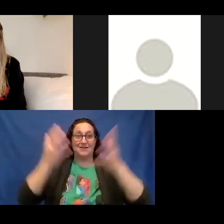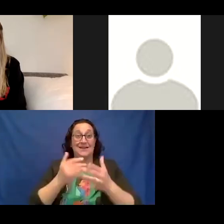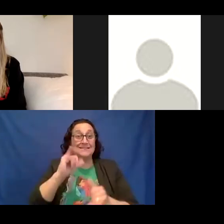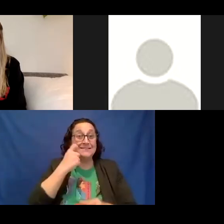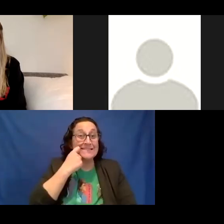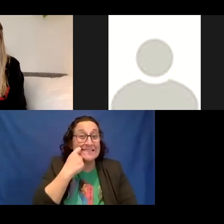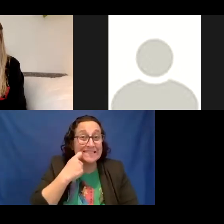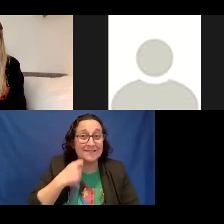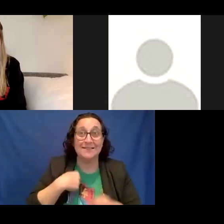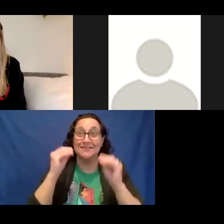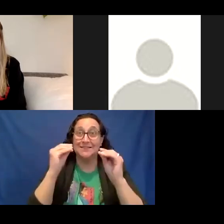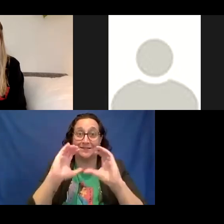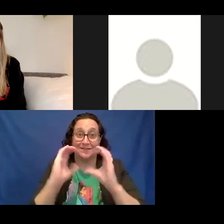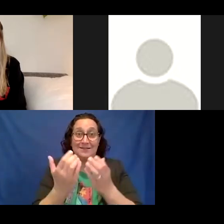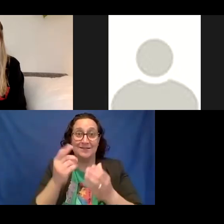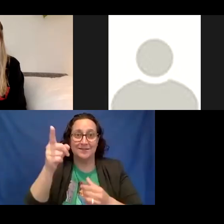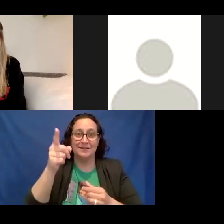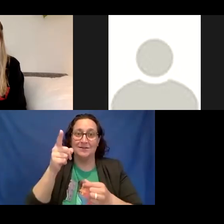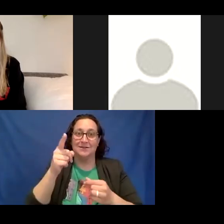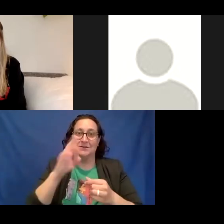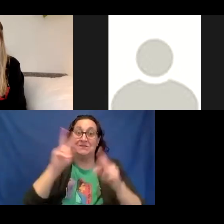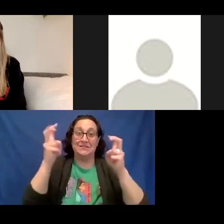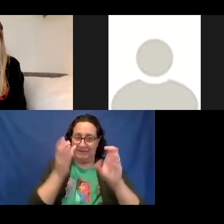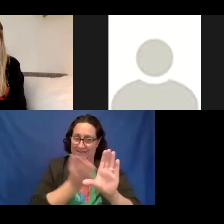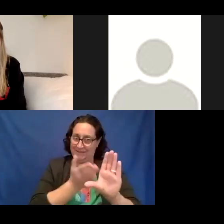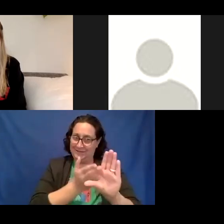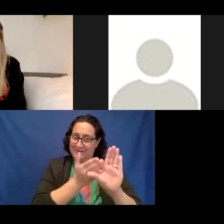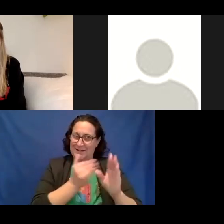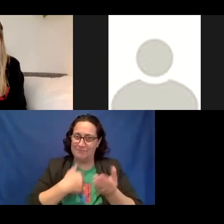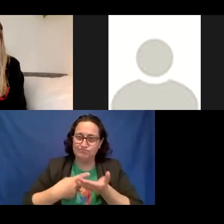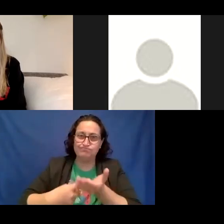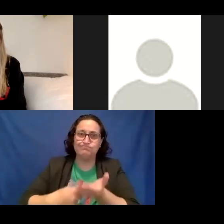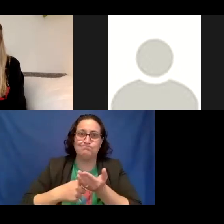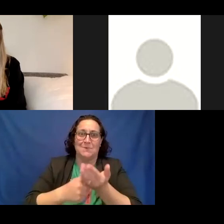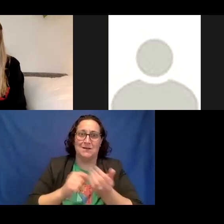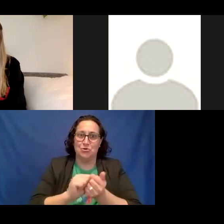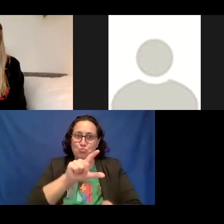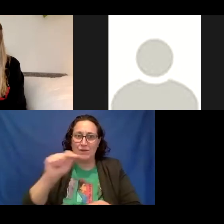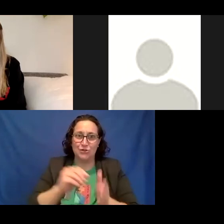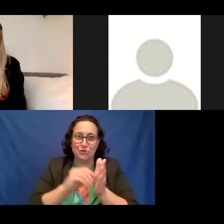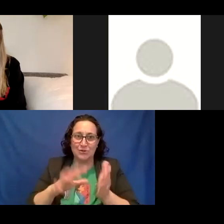all of that plays into who I am. Even just recently I taught a course that is a psychology